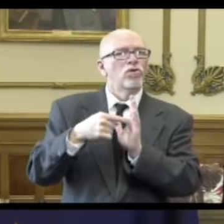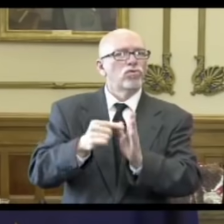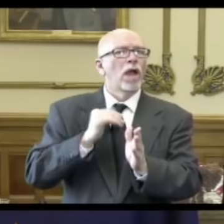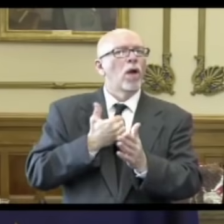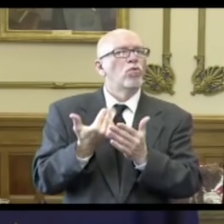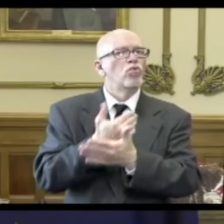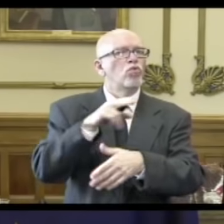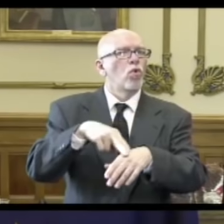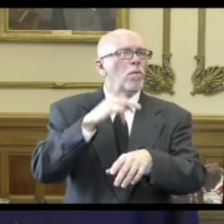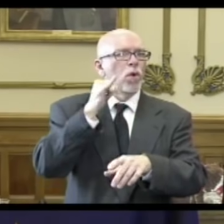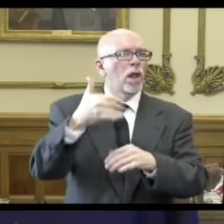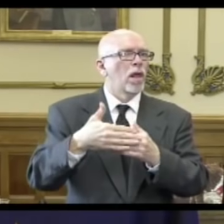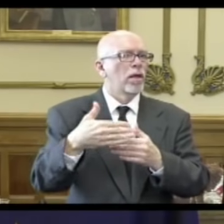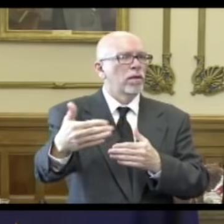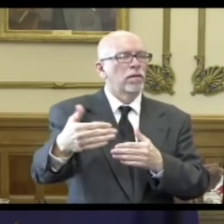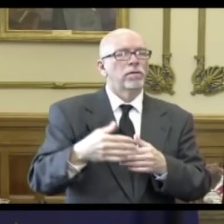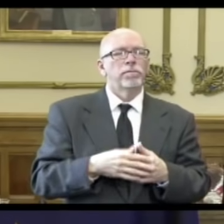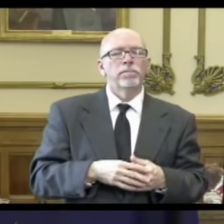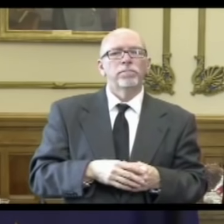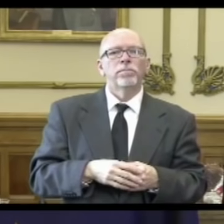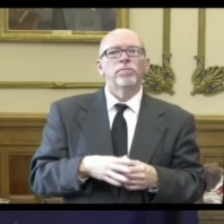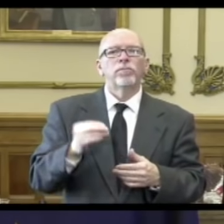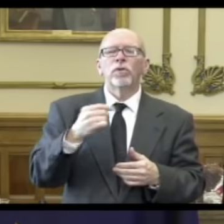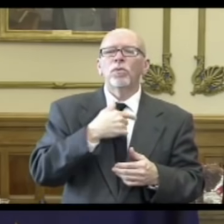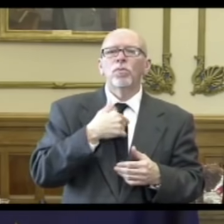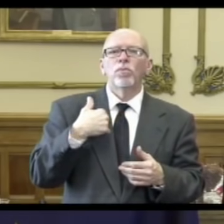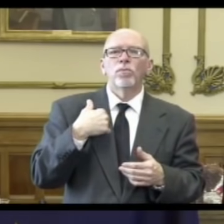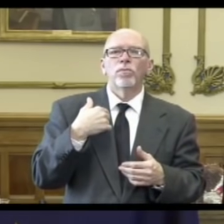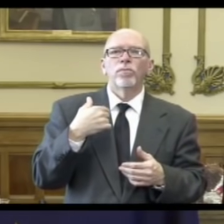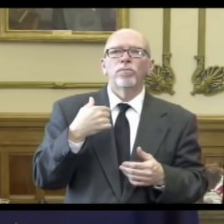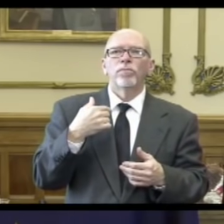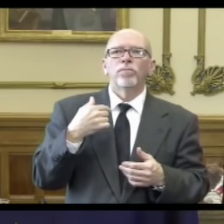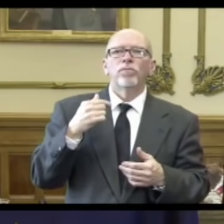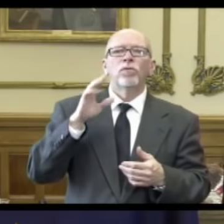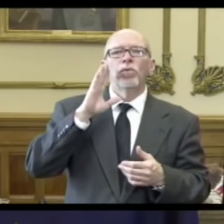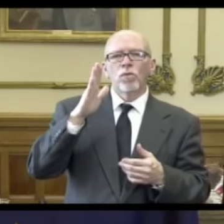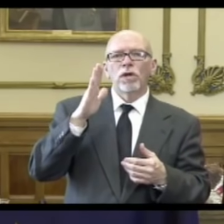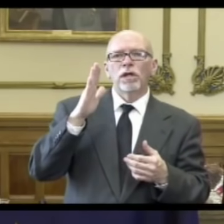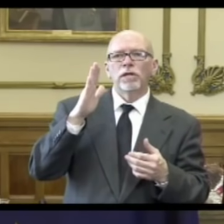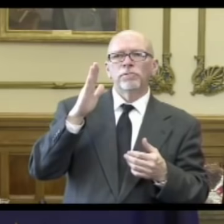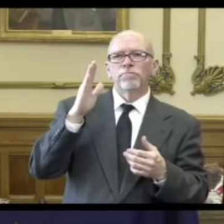START THINKING EVERYTHING'S BACK TO NORMAL AND OUR FRIDAY PLAN WILL REFLECT THAT THE NEW